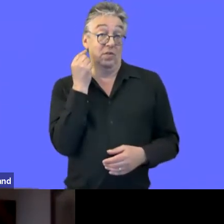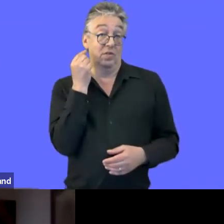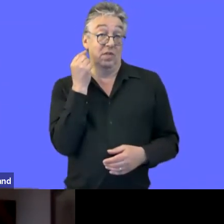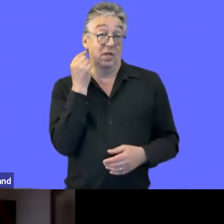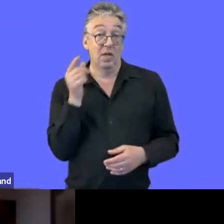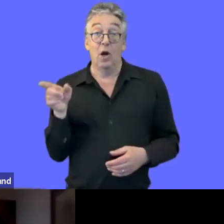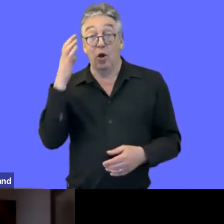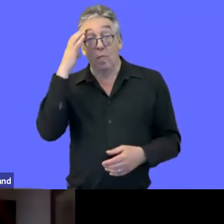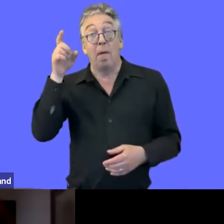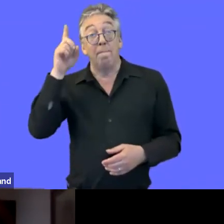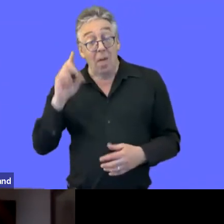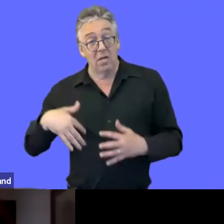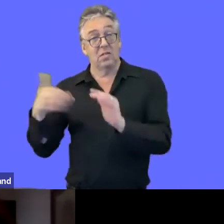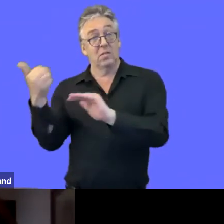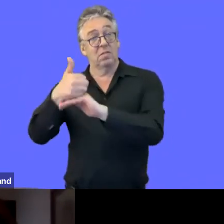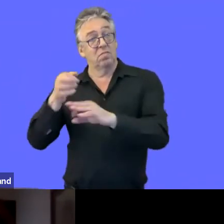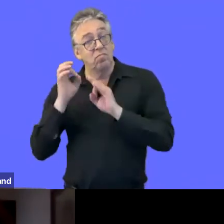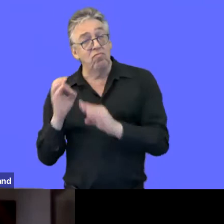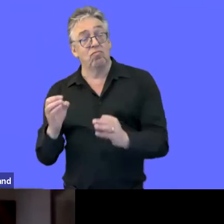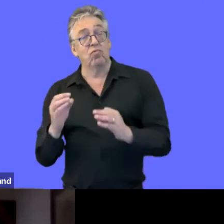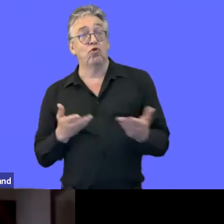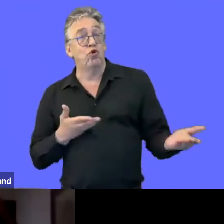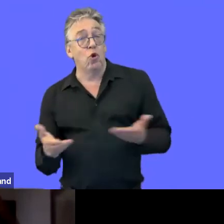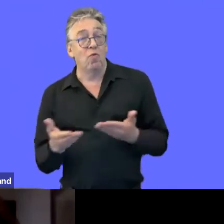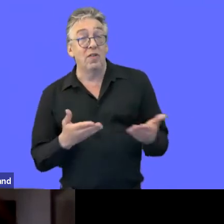to allow mothers of disabled children to remain in employment.